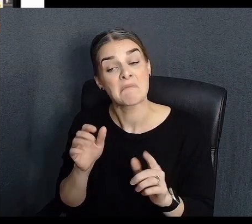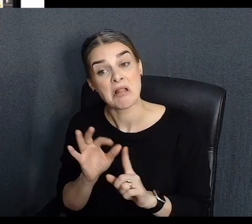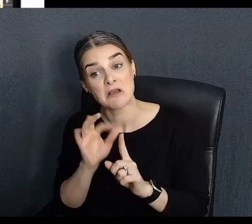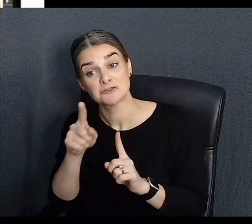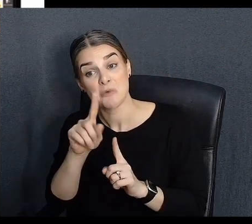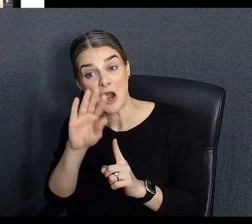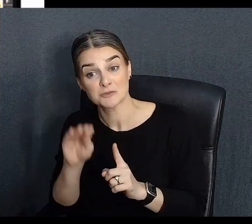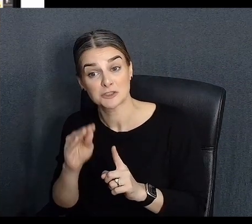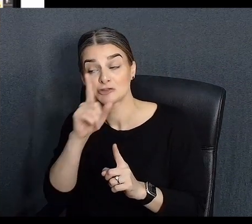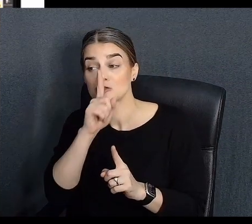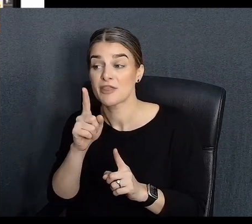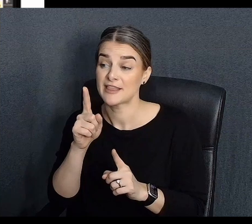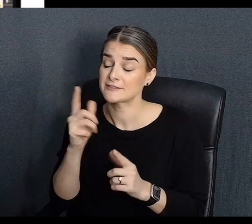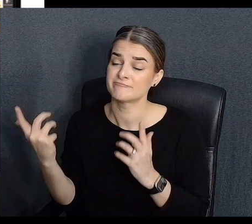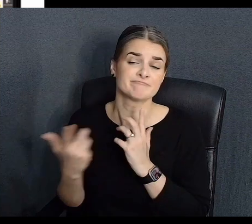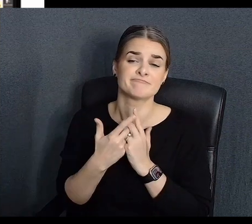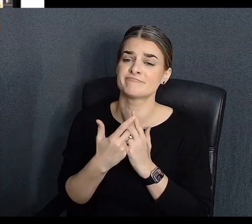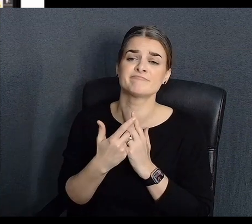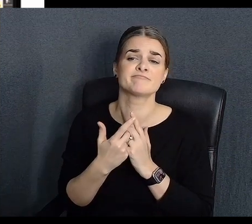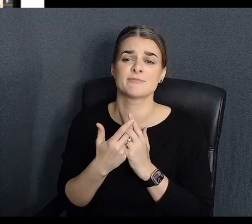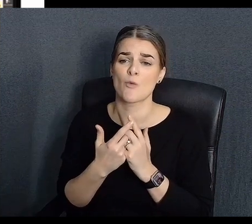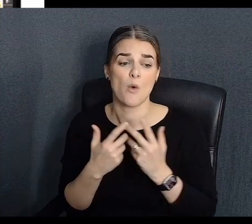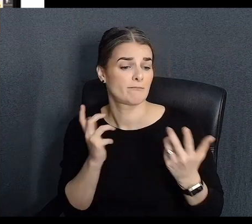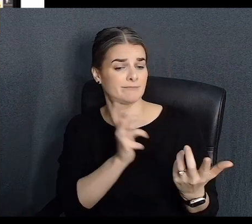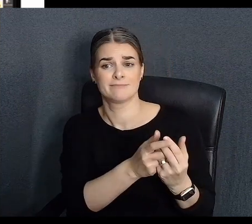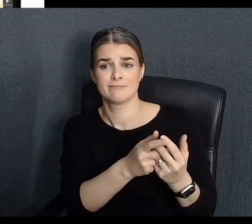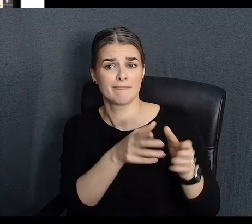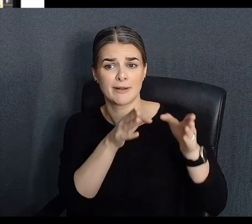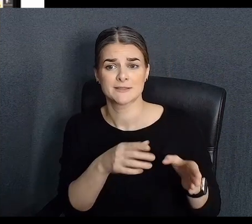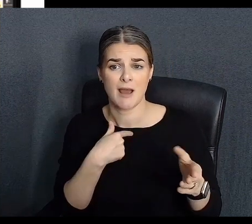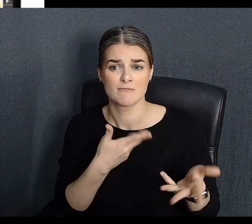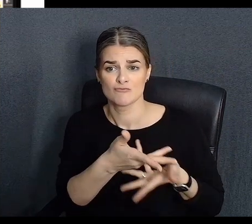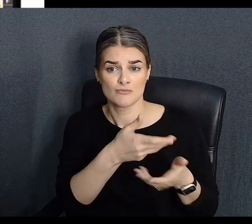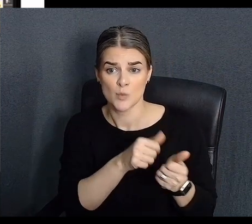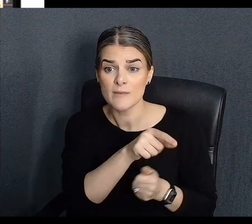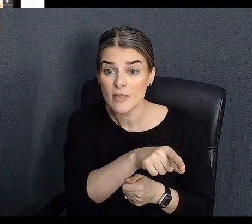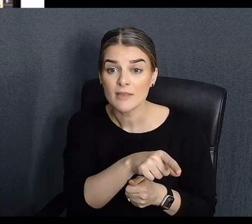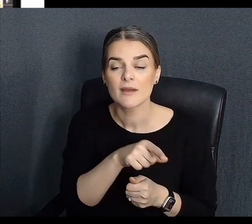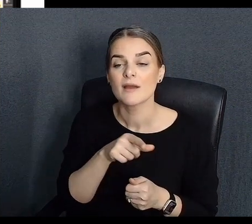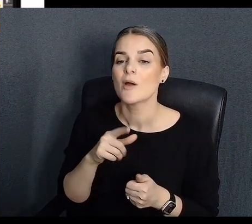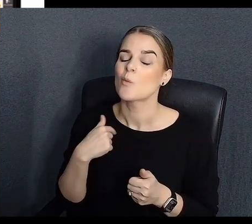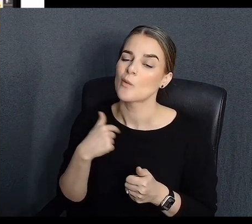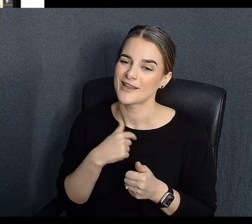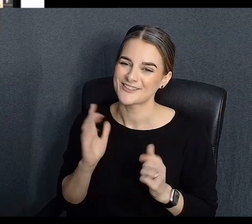or the person I'm working with. So that's kind of when we might encourage you to borrow from the TechOWL Lending Library,